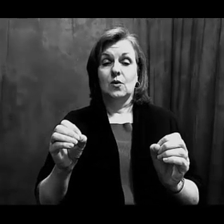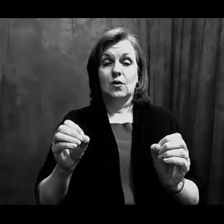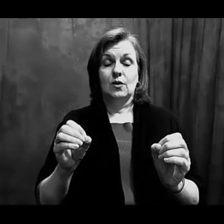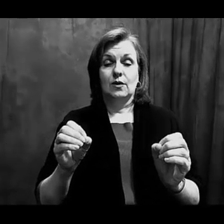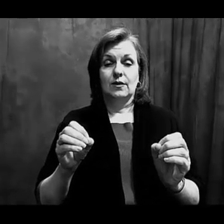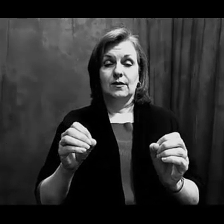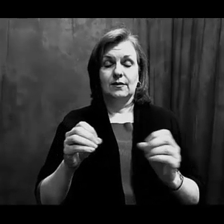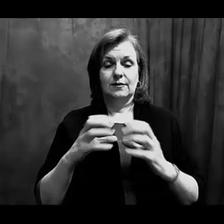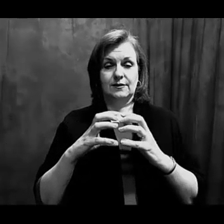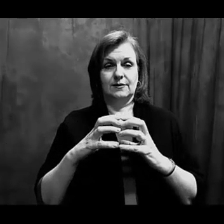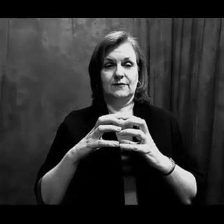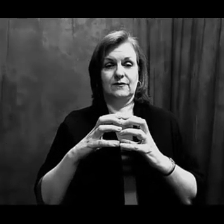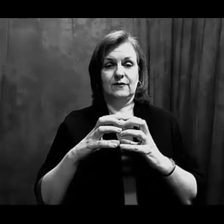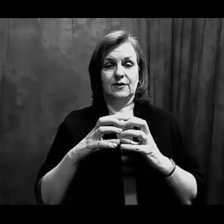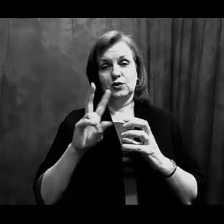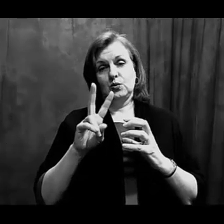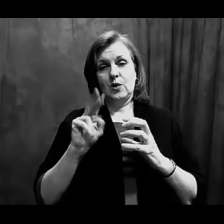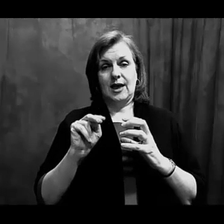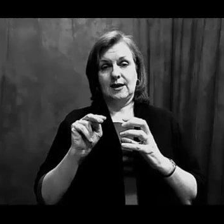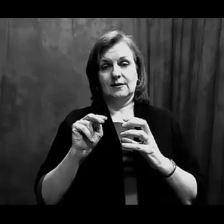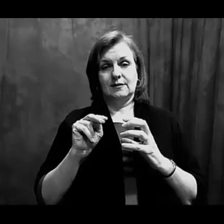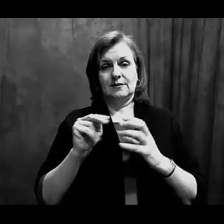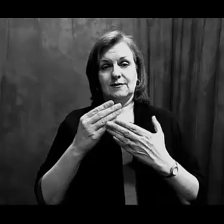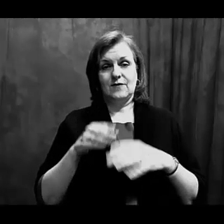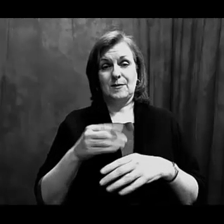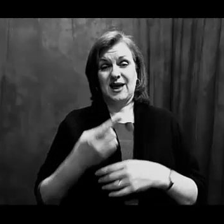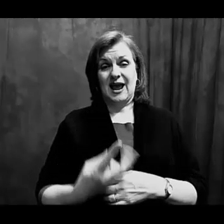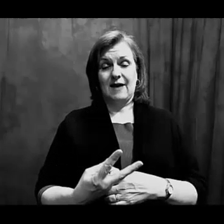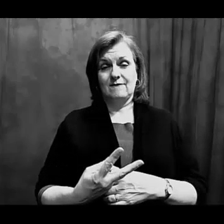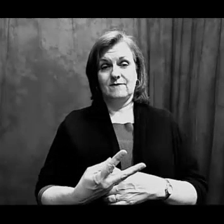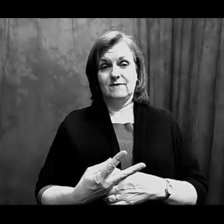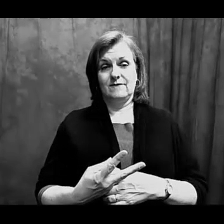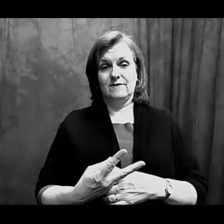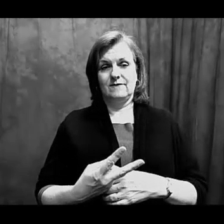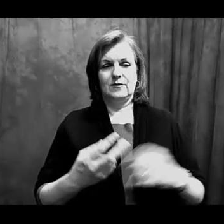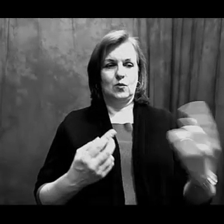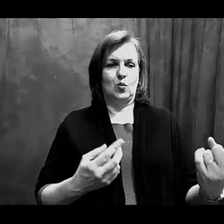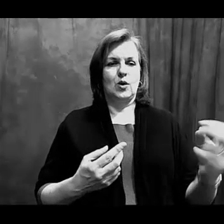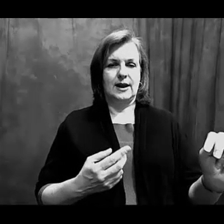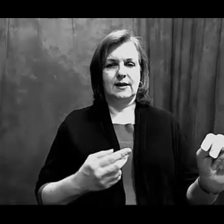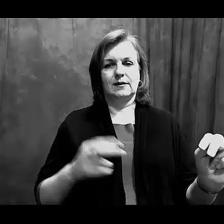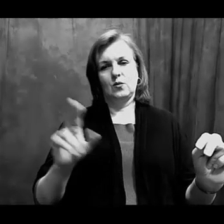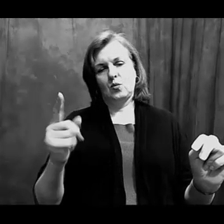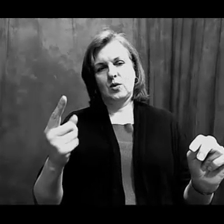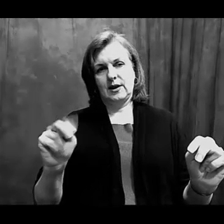so if you take 1/2 of 2n - you get 1n [n]